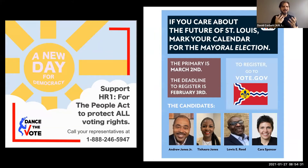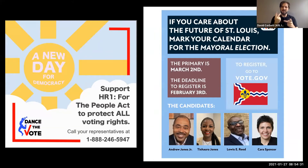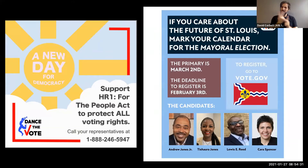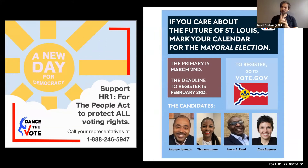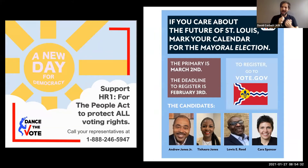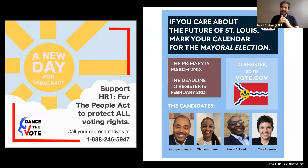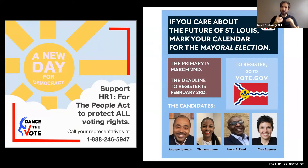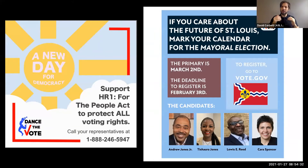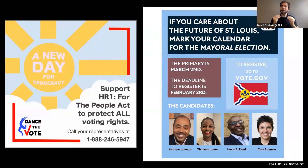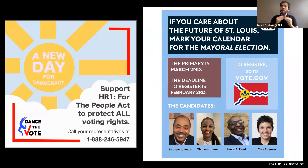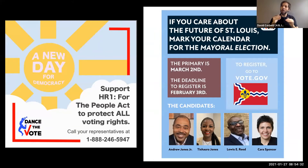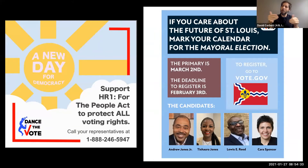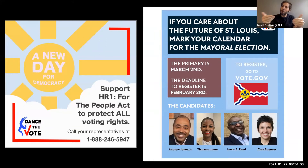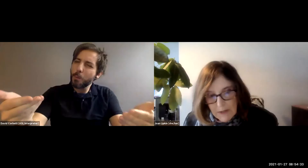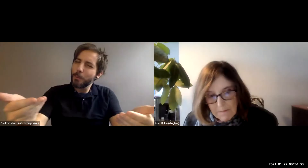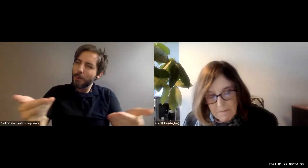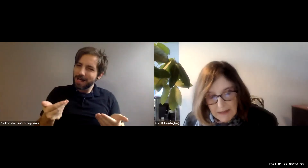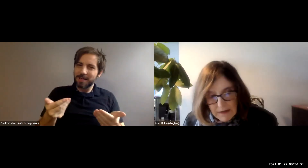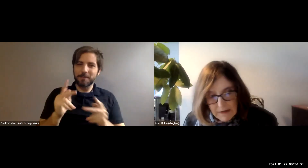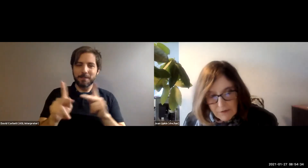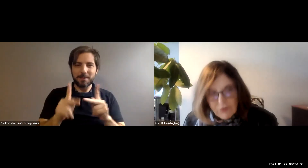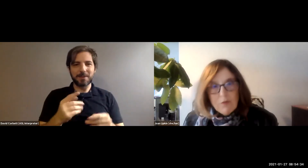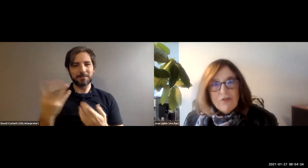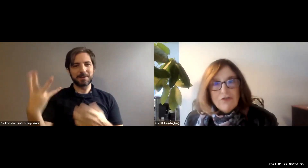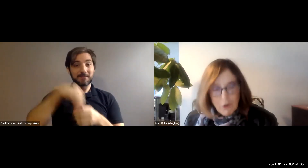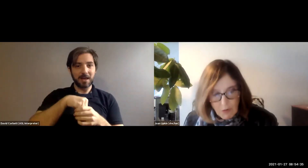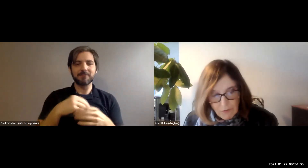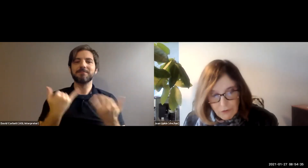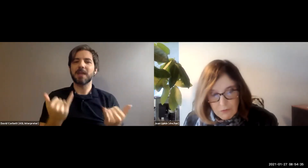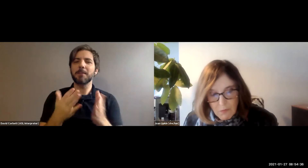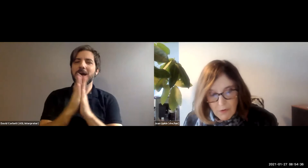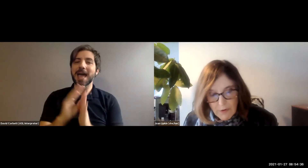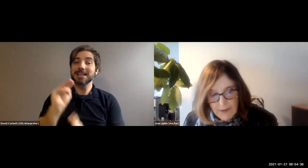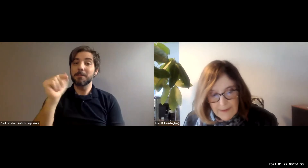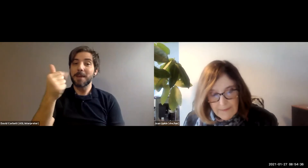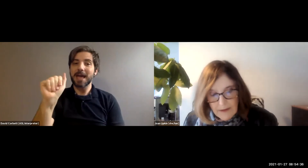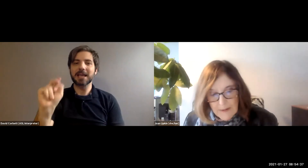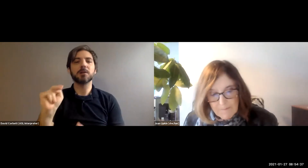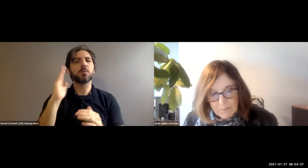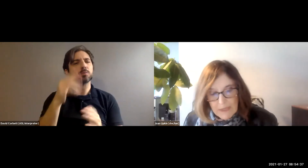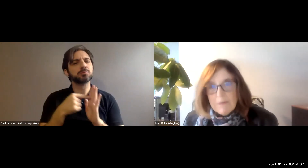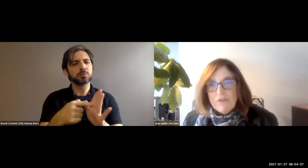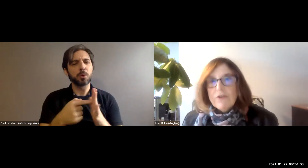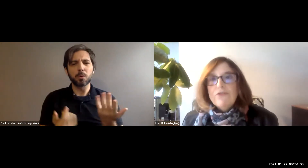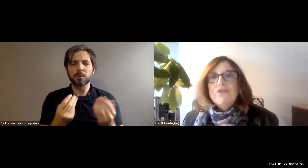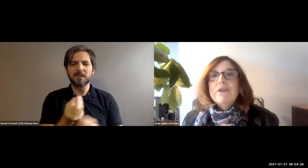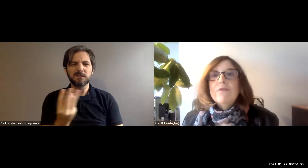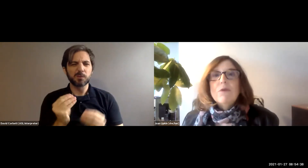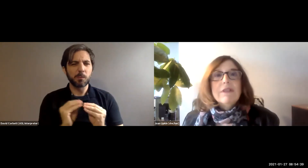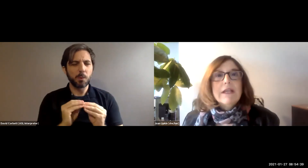So I'm going to ask Magan if she would just show a few more images just to give you a